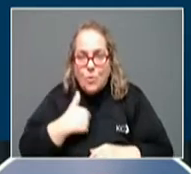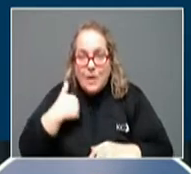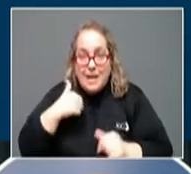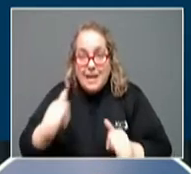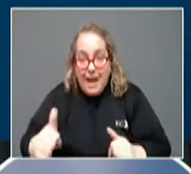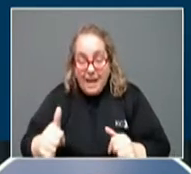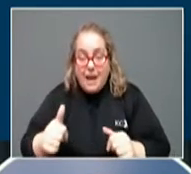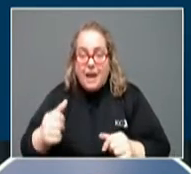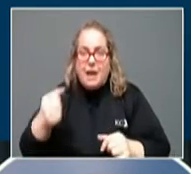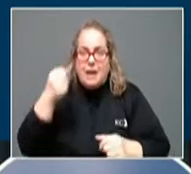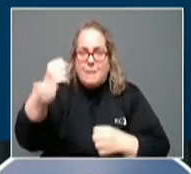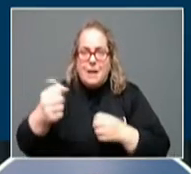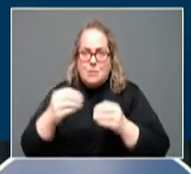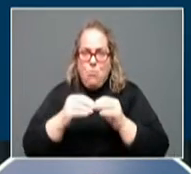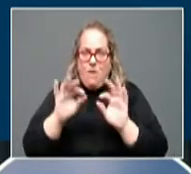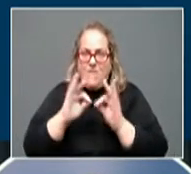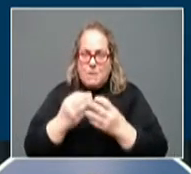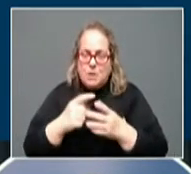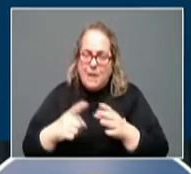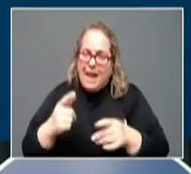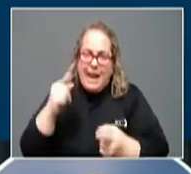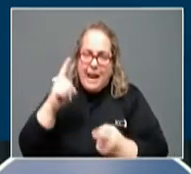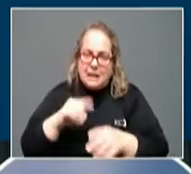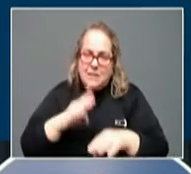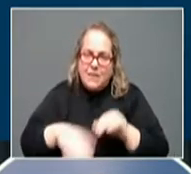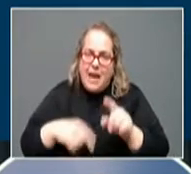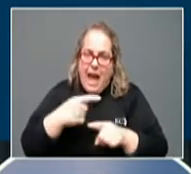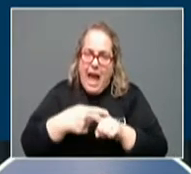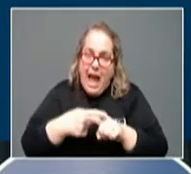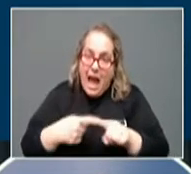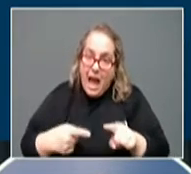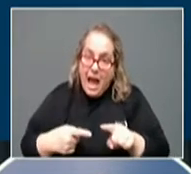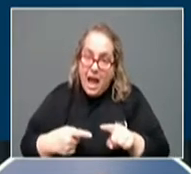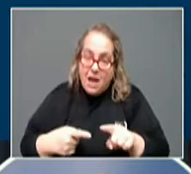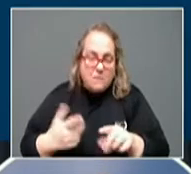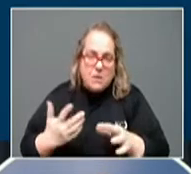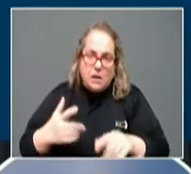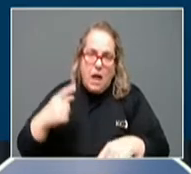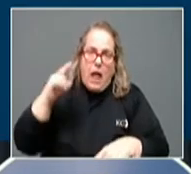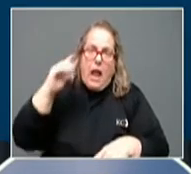than half, sometimes significantly less than half of the people that are called